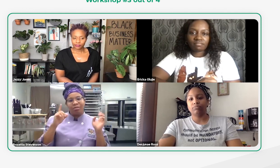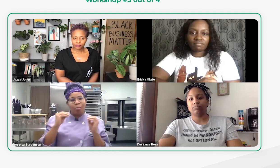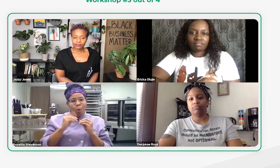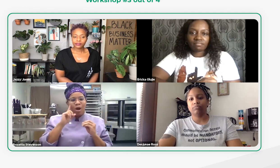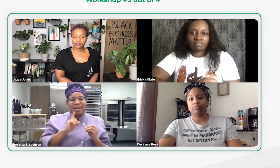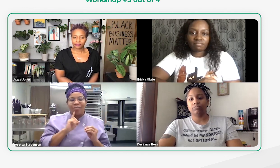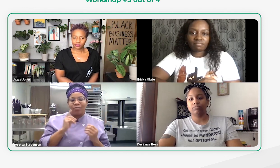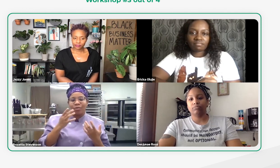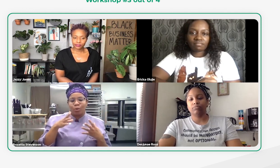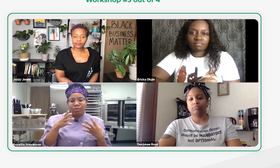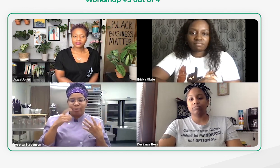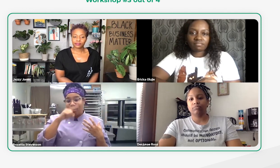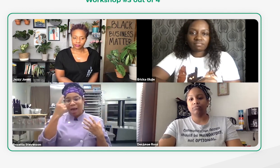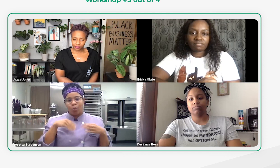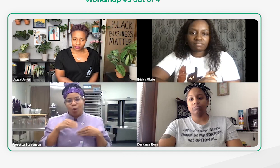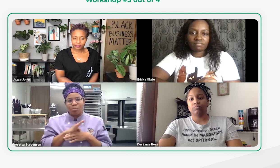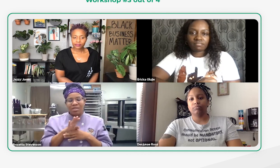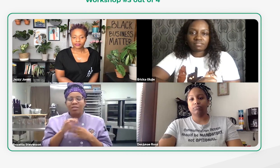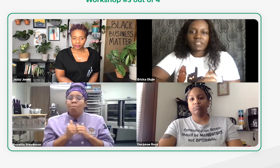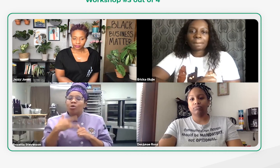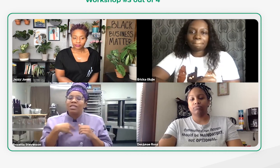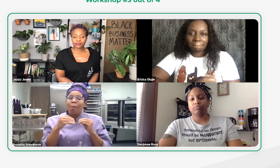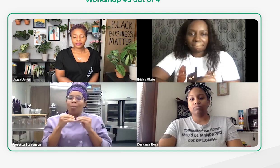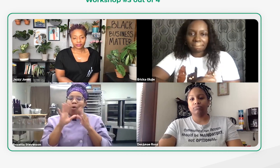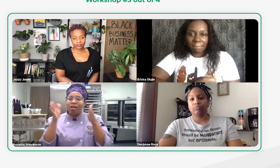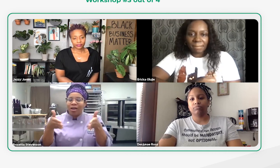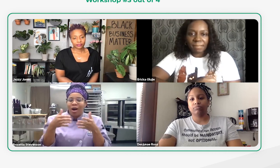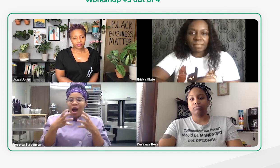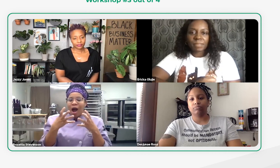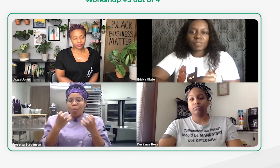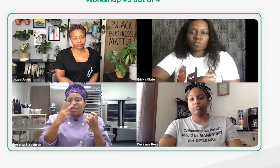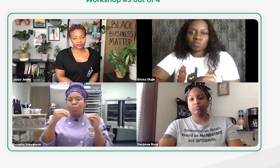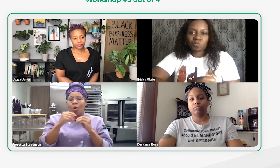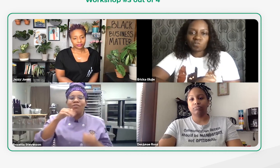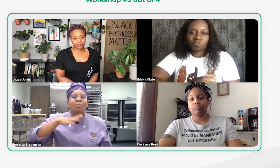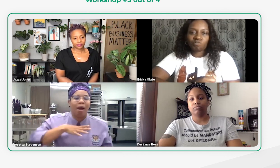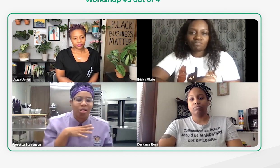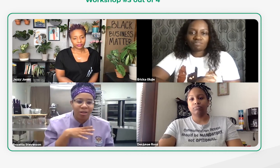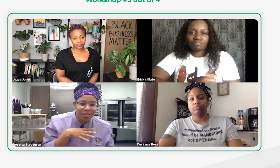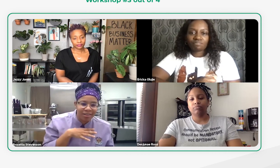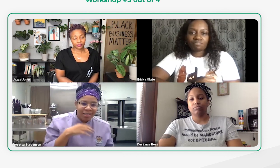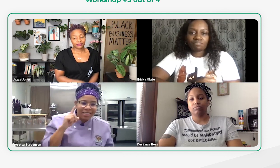we need more of that. That's why black deaf owned businesses I want to focus on seeing more